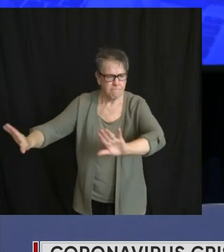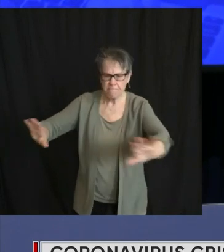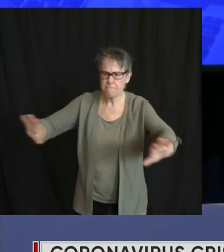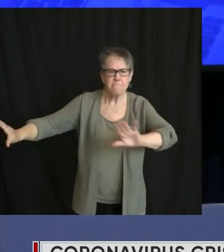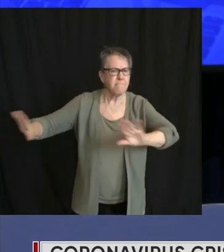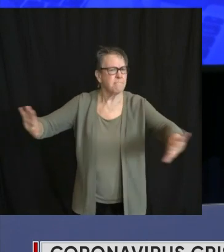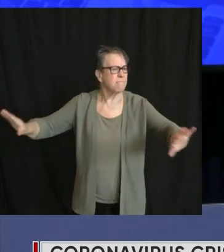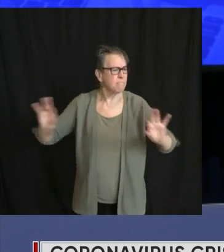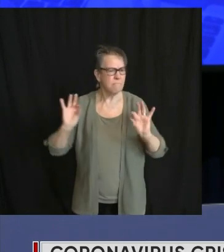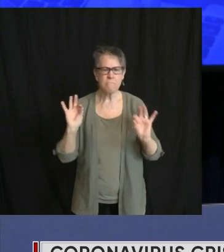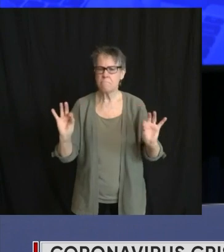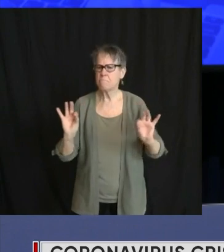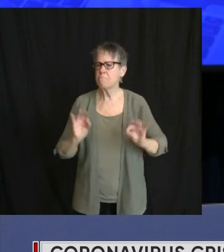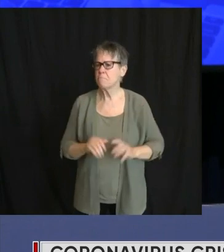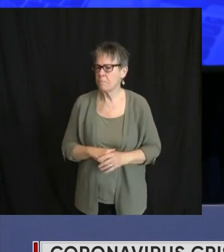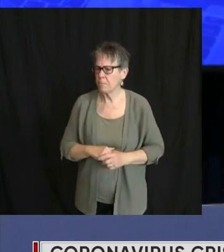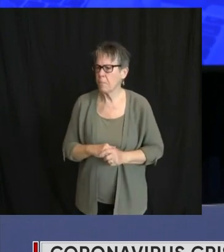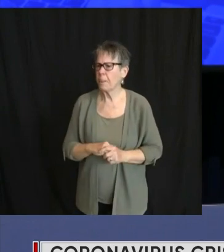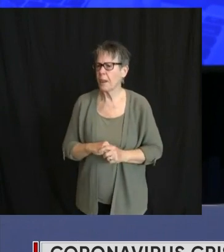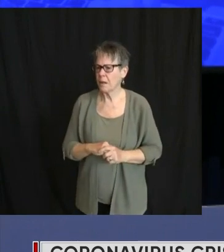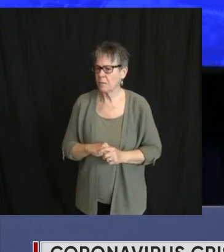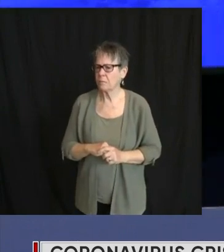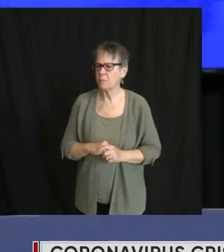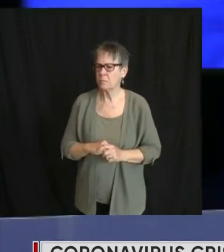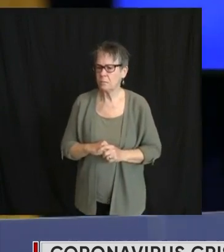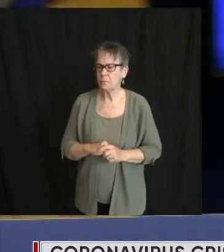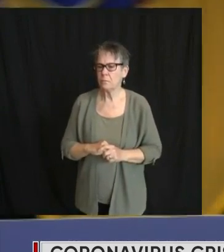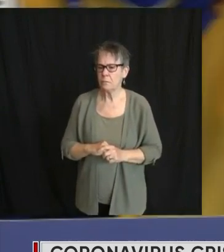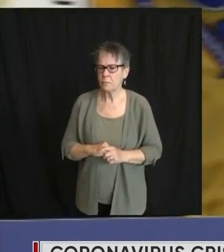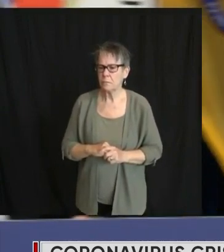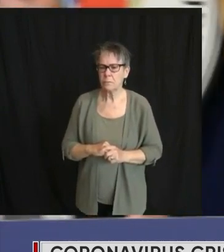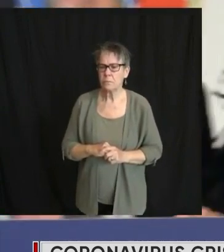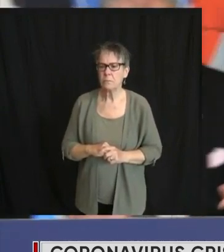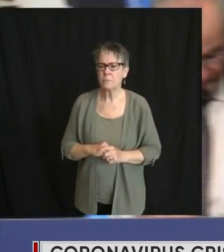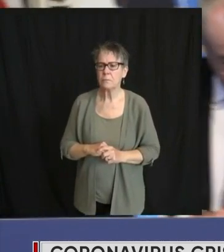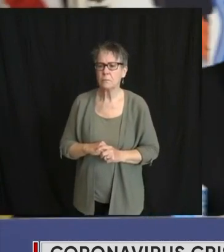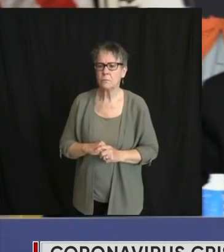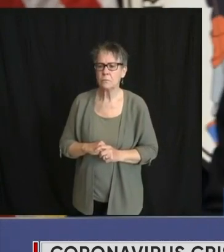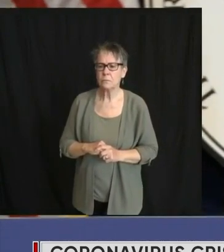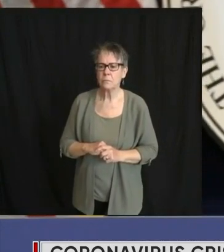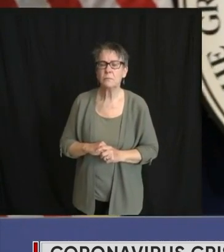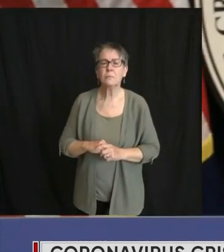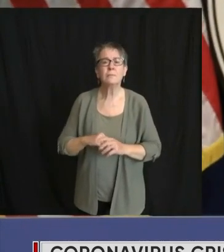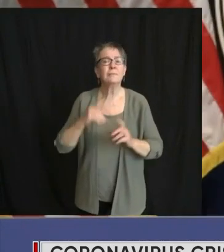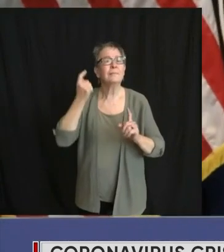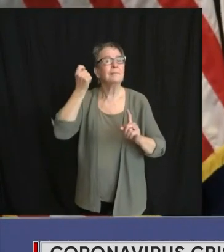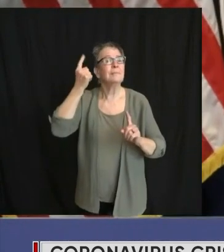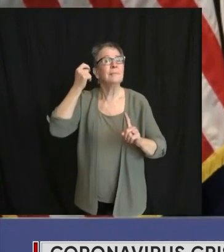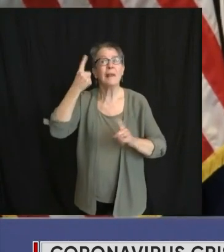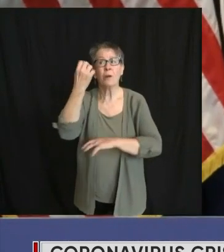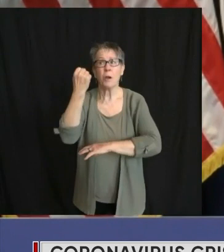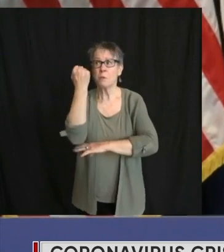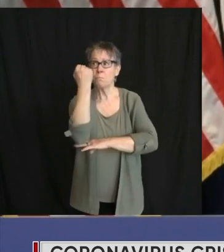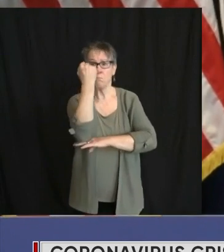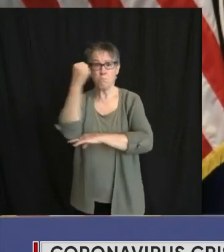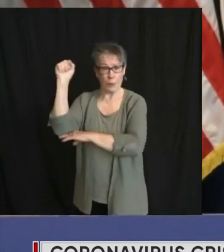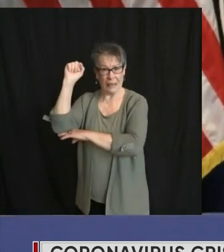COVERINGS. IF THAT IS NOT IN PLACE AND WE DON'T WITNESS THAT, YOU WILL BE CITED ACCORDINGLY WITH VIOLATION OF THE EXECUTIVE